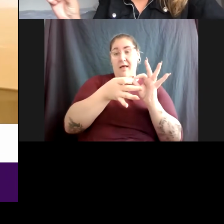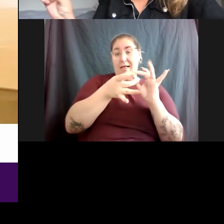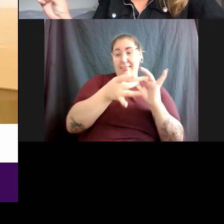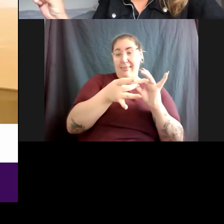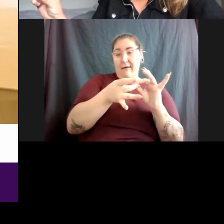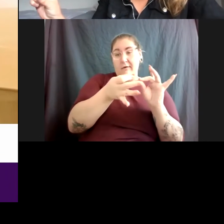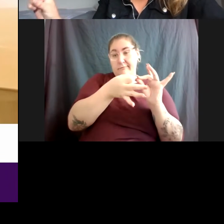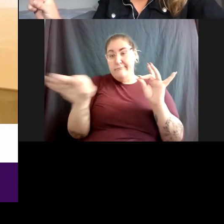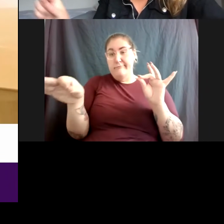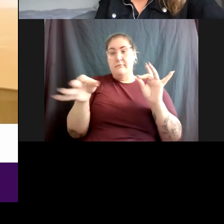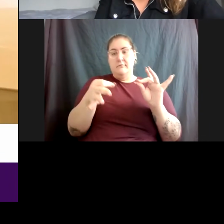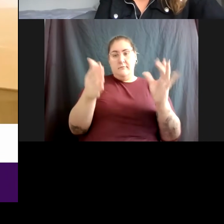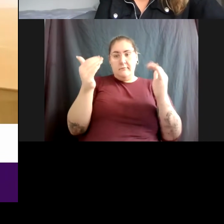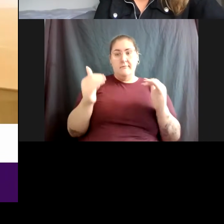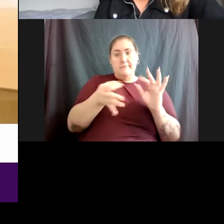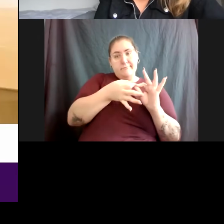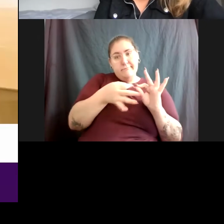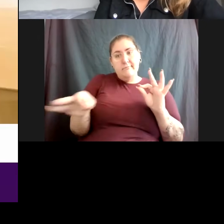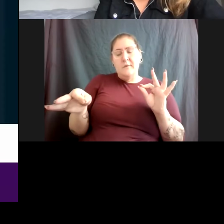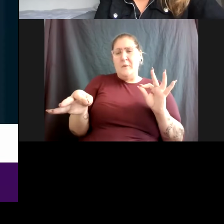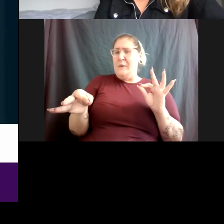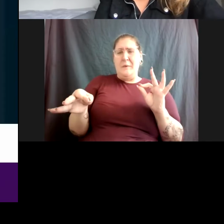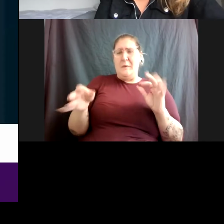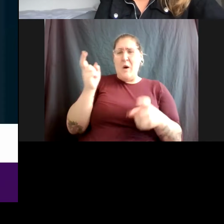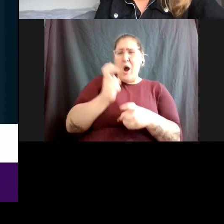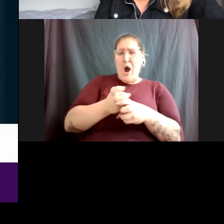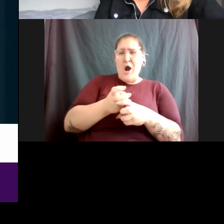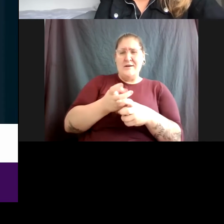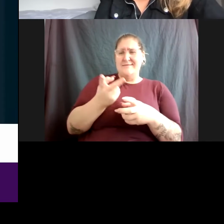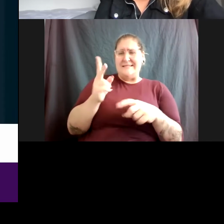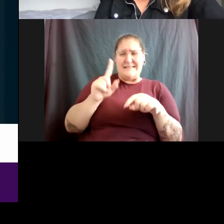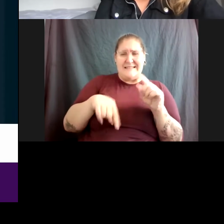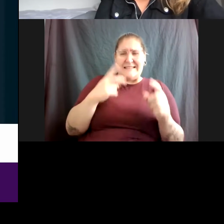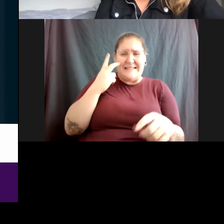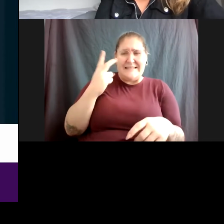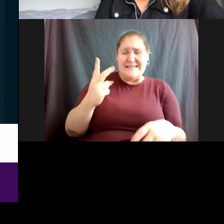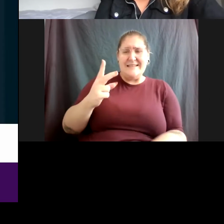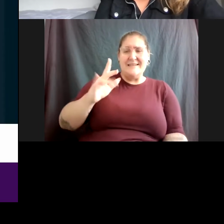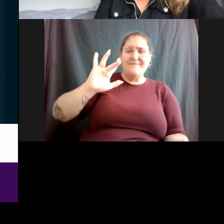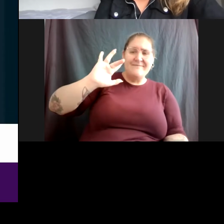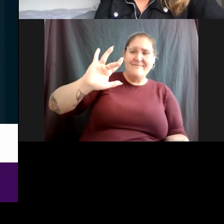horizontal space. It is incredibly difficult for him to select the festival info link,